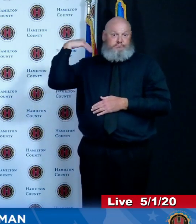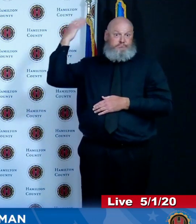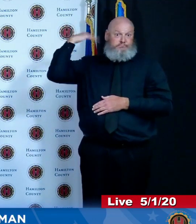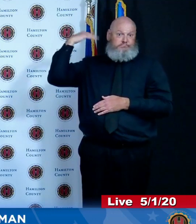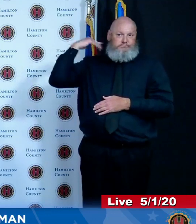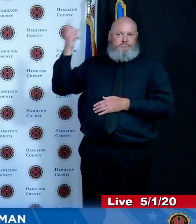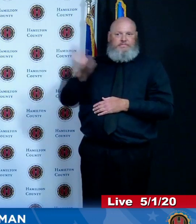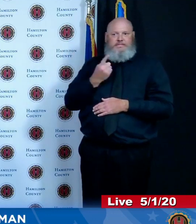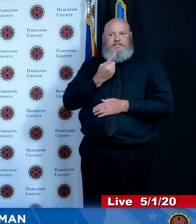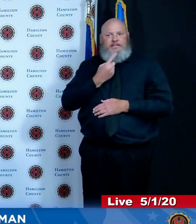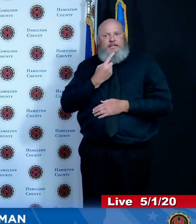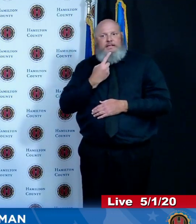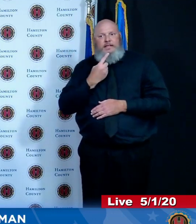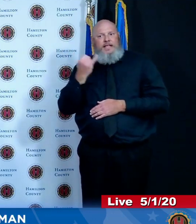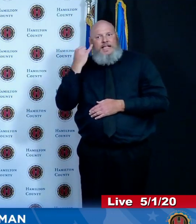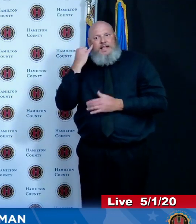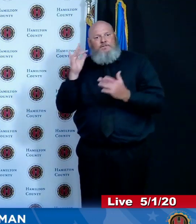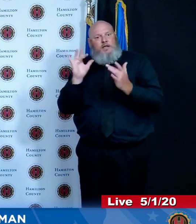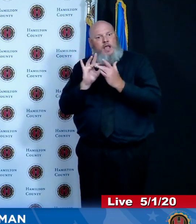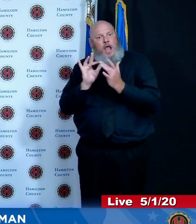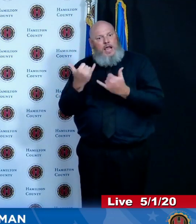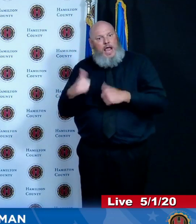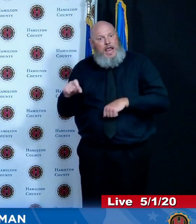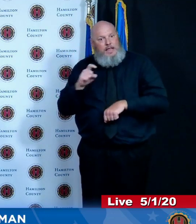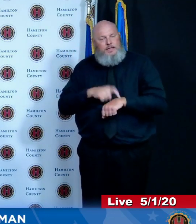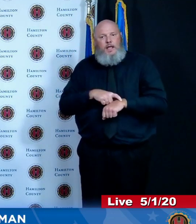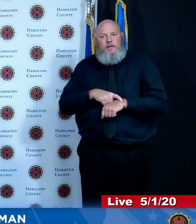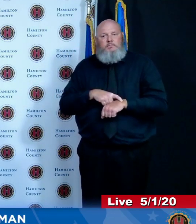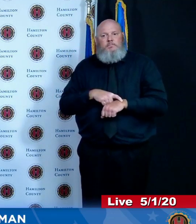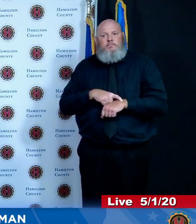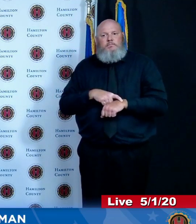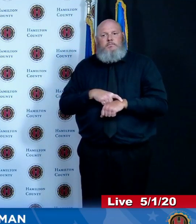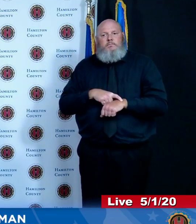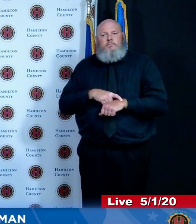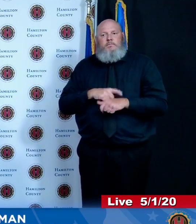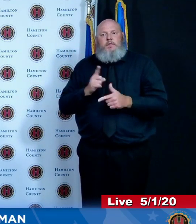ago it shifted within 48 hours of symptom onset